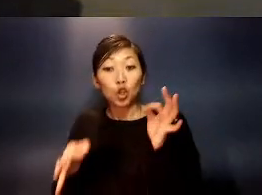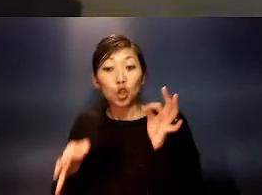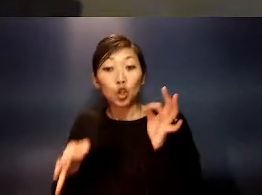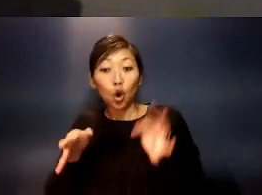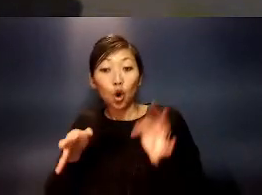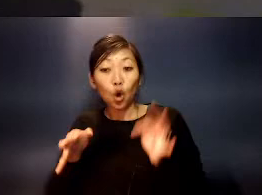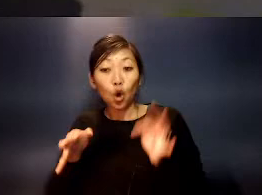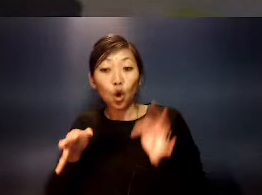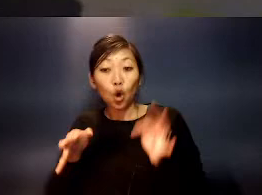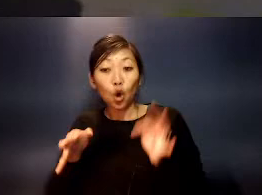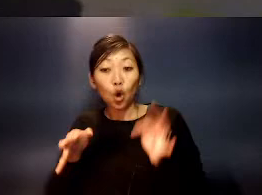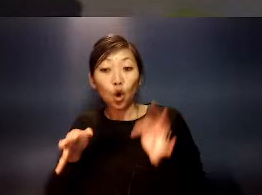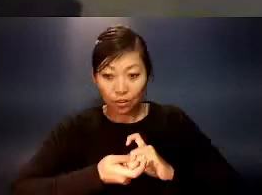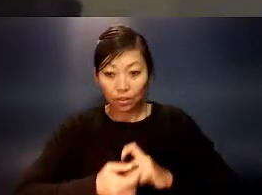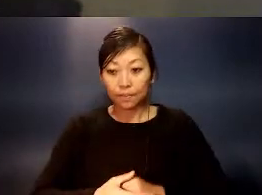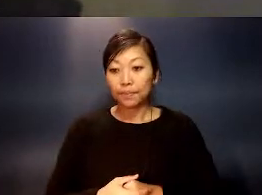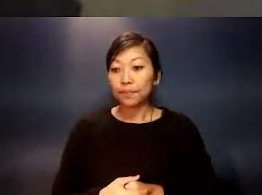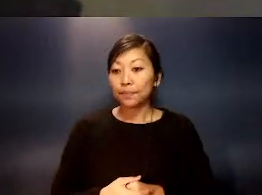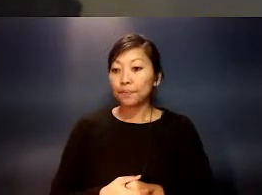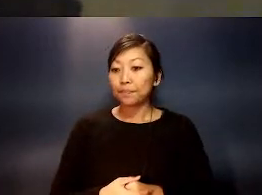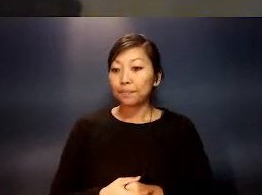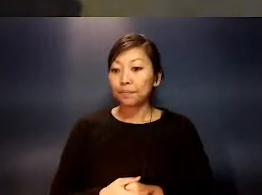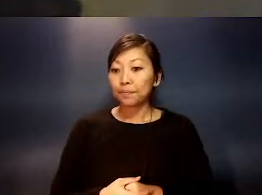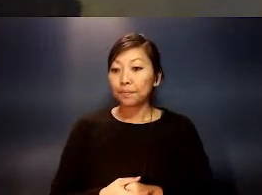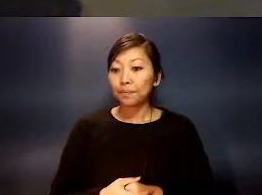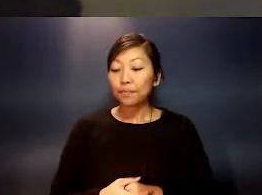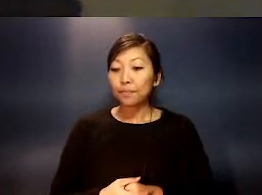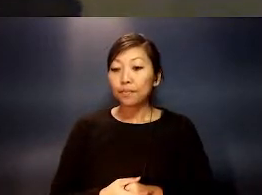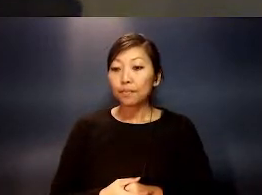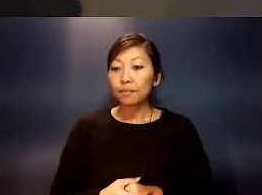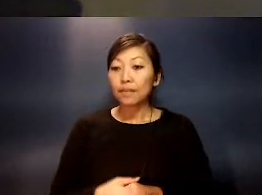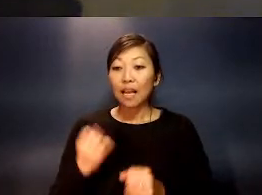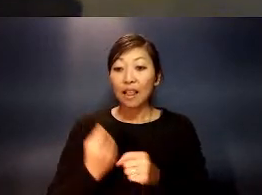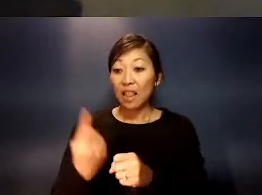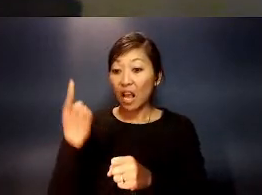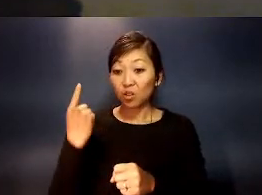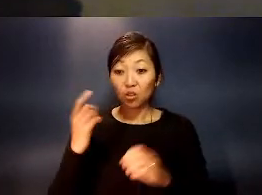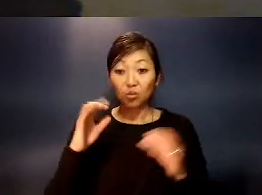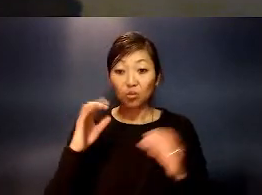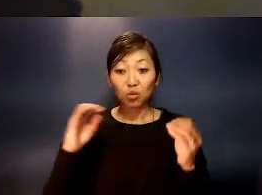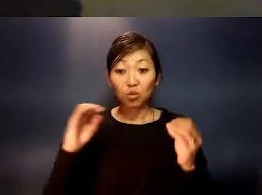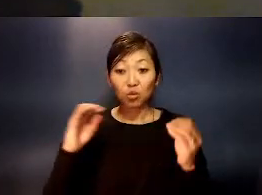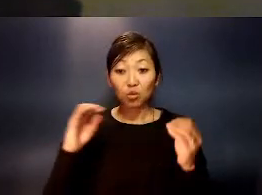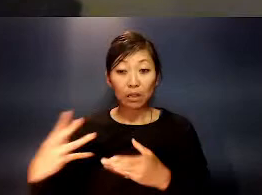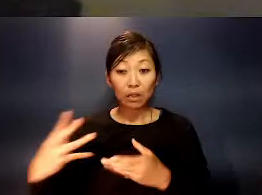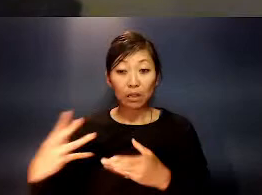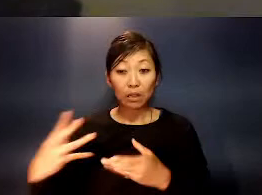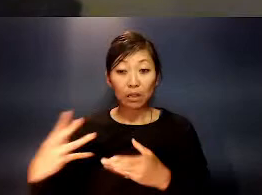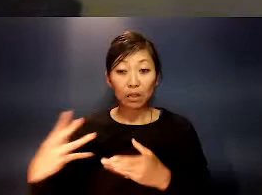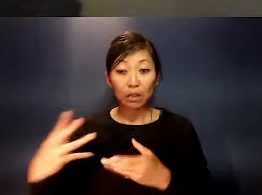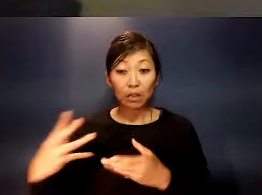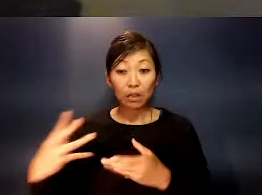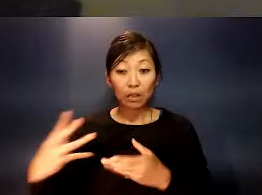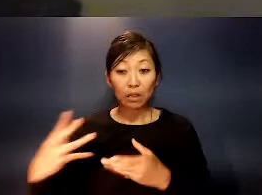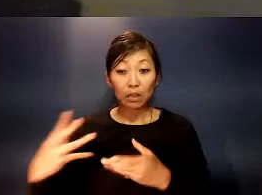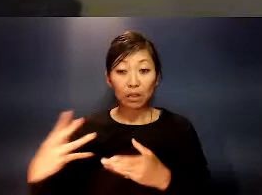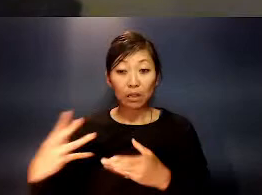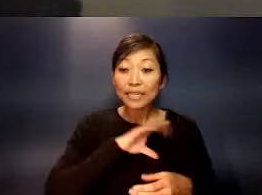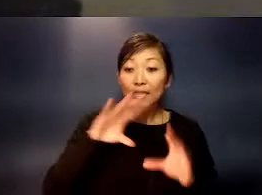SAVINGS FOR A HEAVILY MILITARIZED LAW ENFORCEMENT PRESENCE AND NO SUPPORT FOR OUR TRAUMATIZED AND GRIEVING COMMUNITY WHILE WE'RE WAITING FOR THE RESULTS OF THE DEREK CHAUVIN TRIAL.